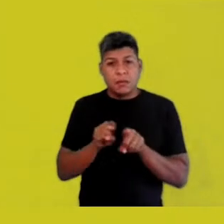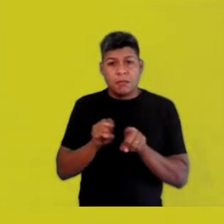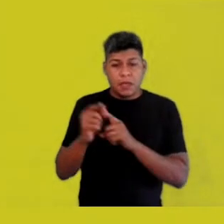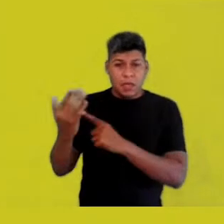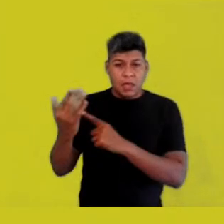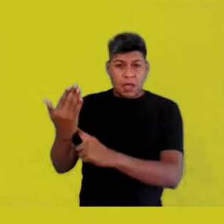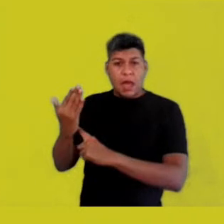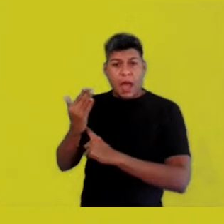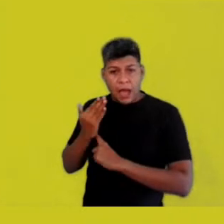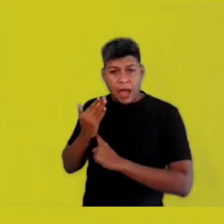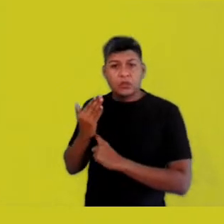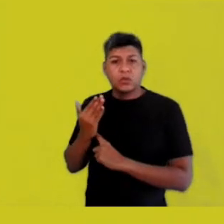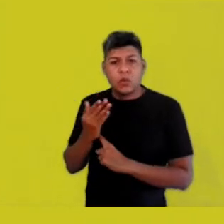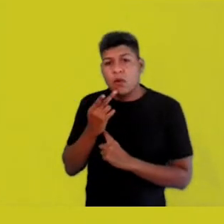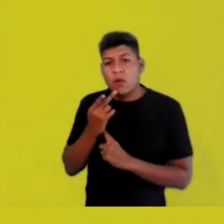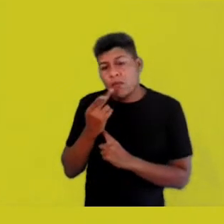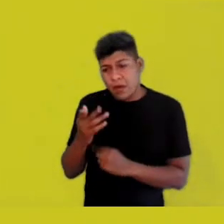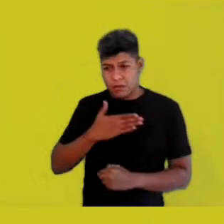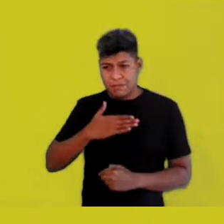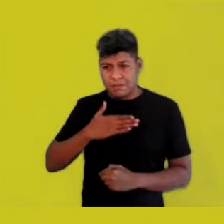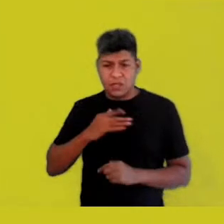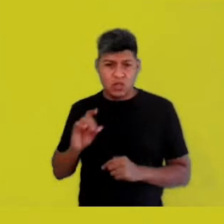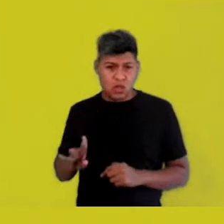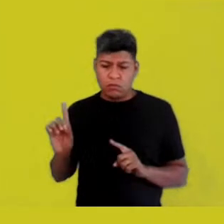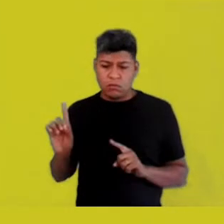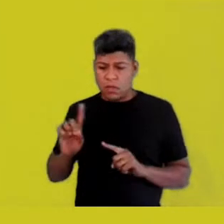and I’m not only talking about me, but the company as a whole -